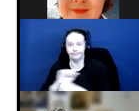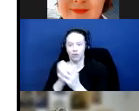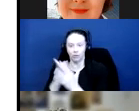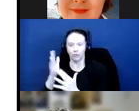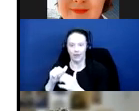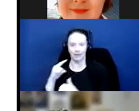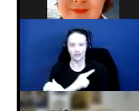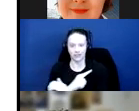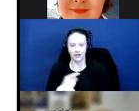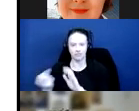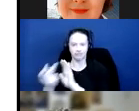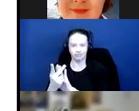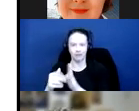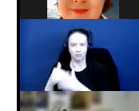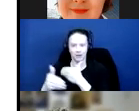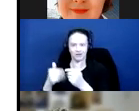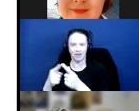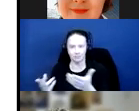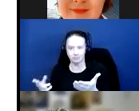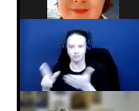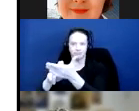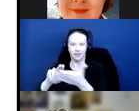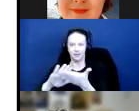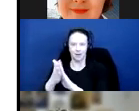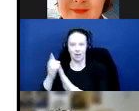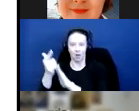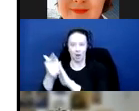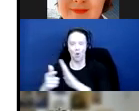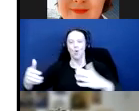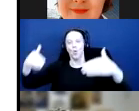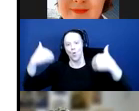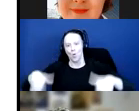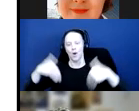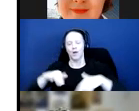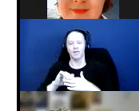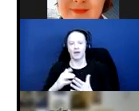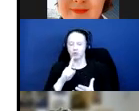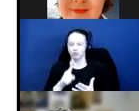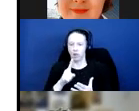and signed into law is a very well thought through concept.